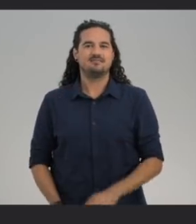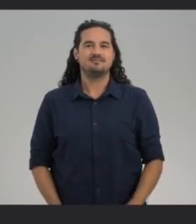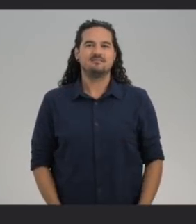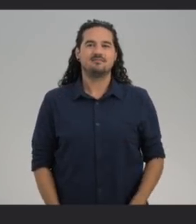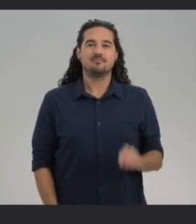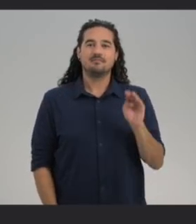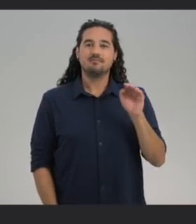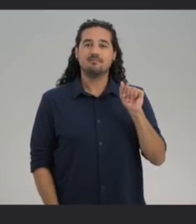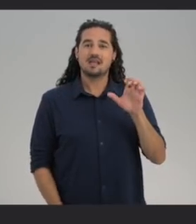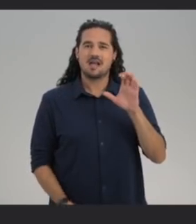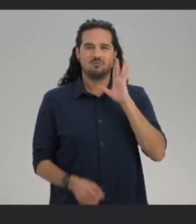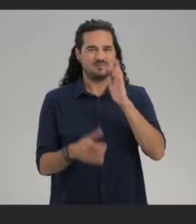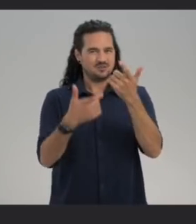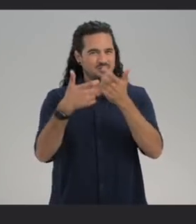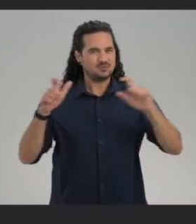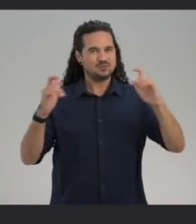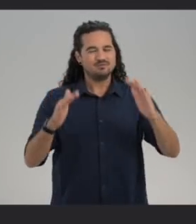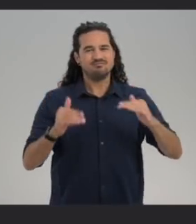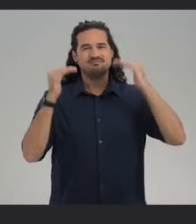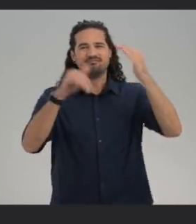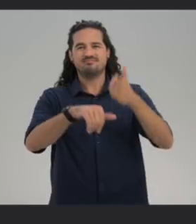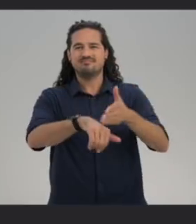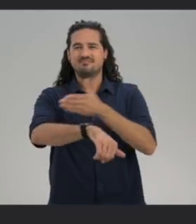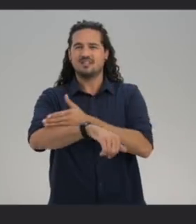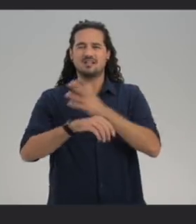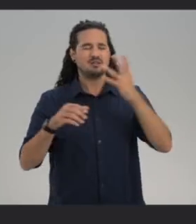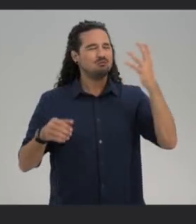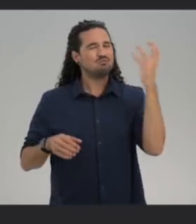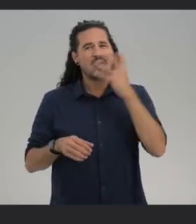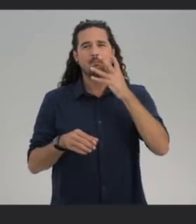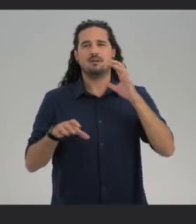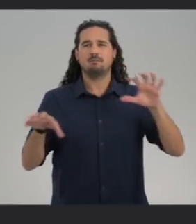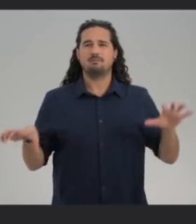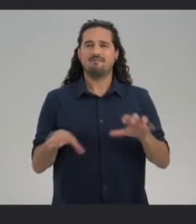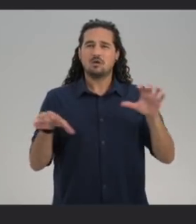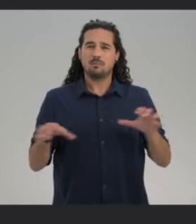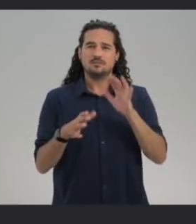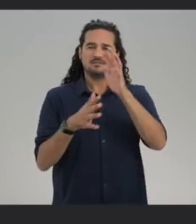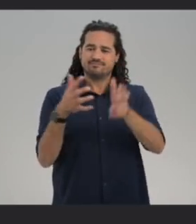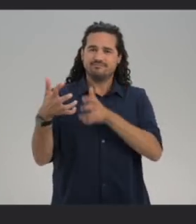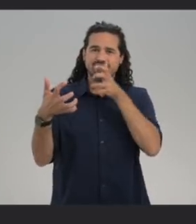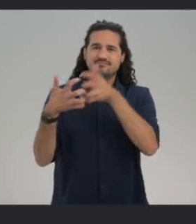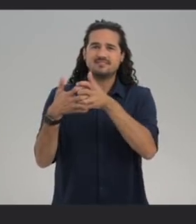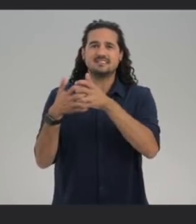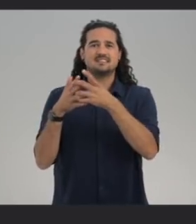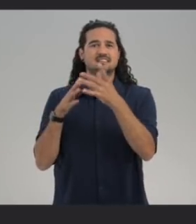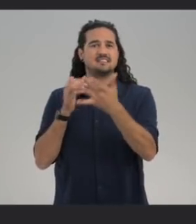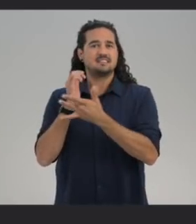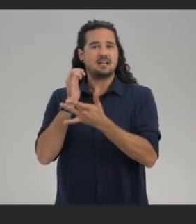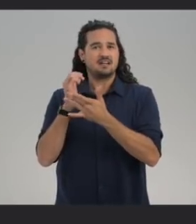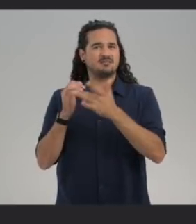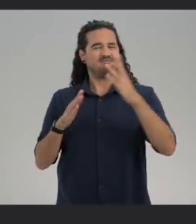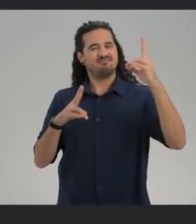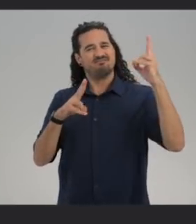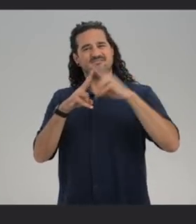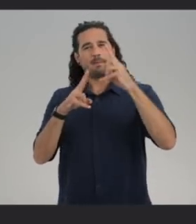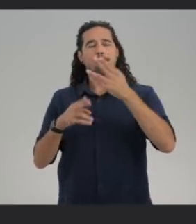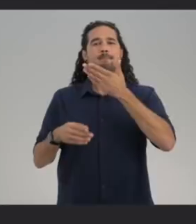So the Mac can take a huge leap forward with the incredible performance, custom technologies and industry-leading power efficiency